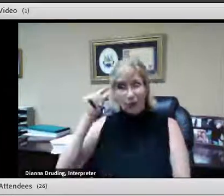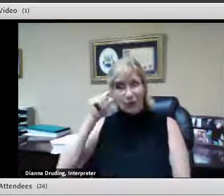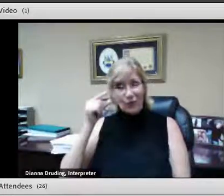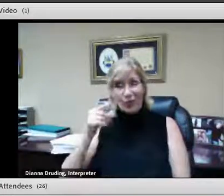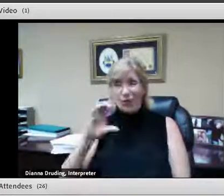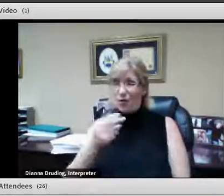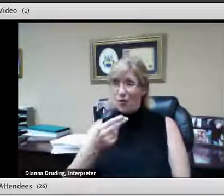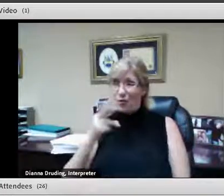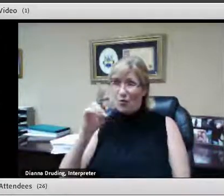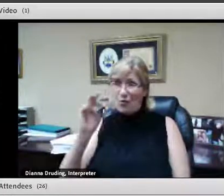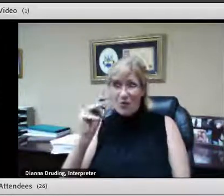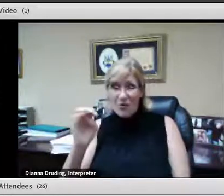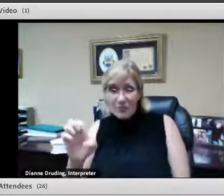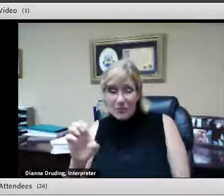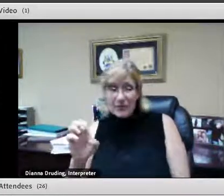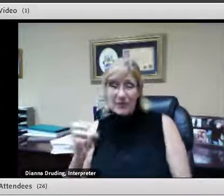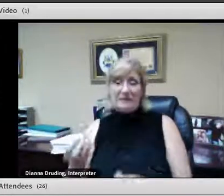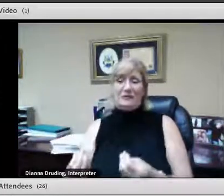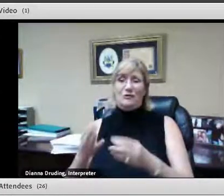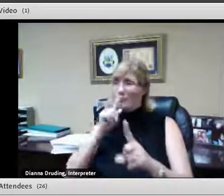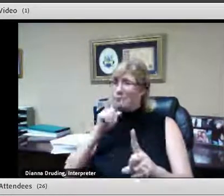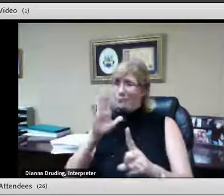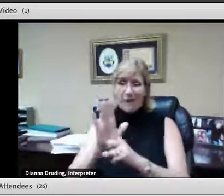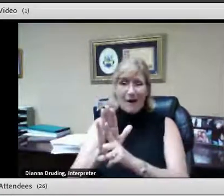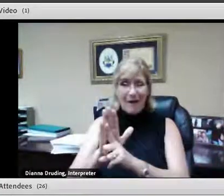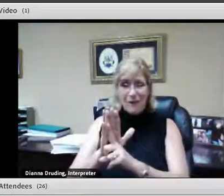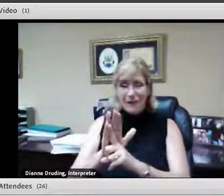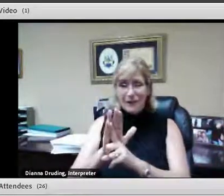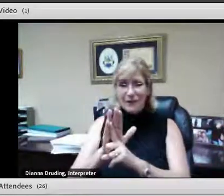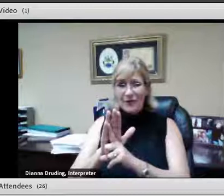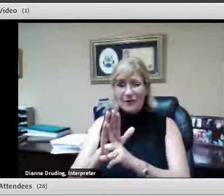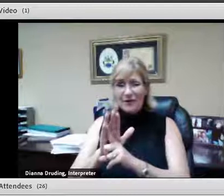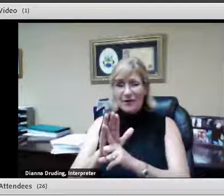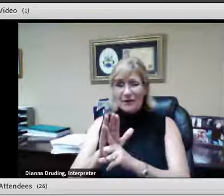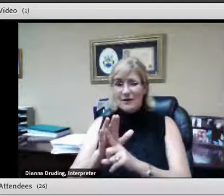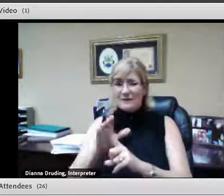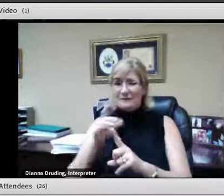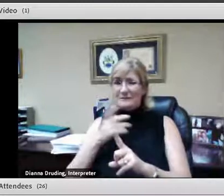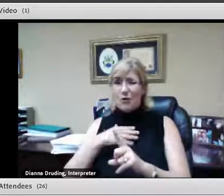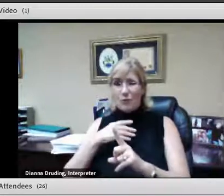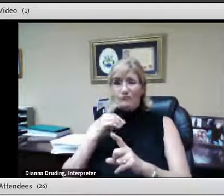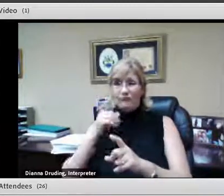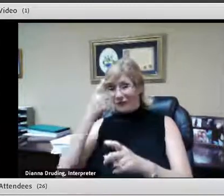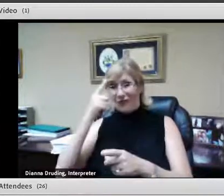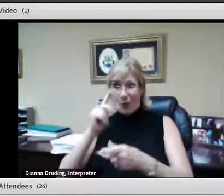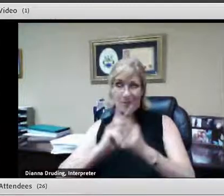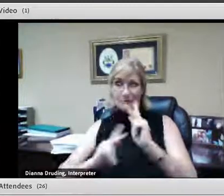and they're so popular that it's very easy for people just to throw them up there and just, you know, I don't know, waste space with them.